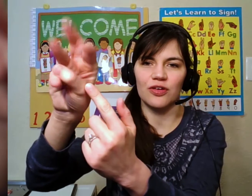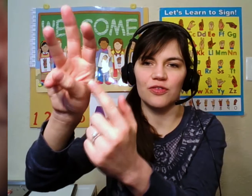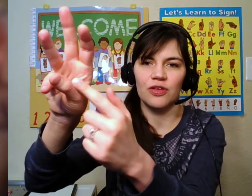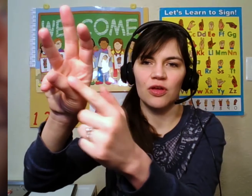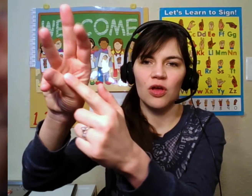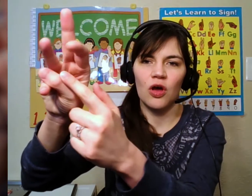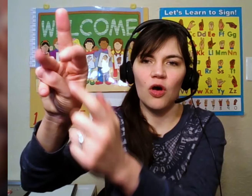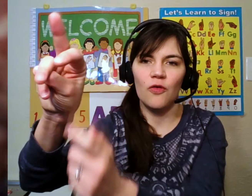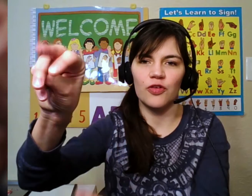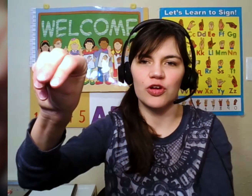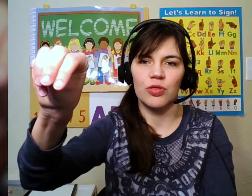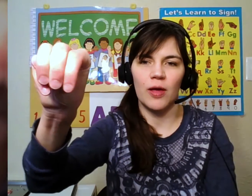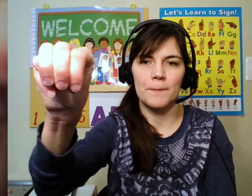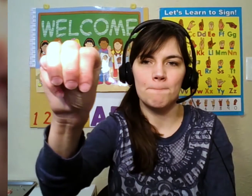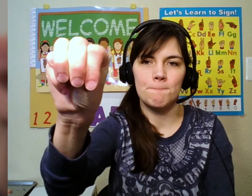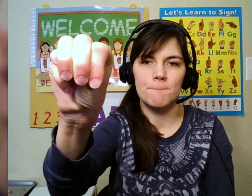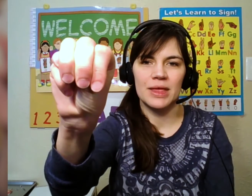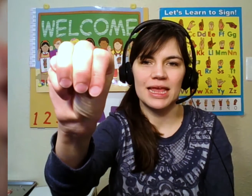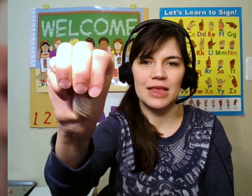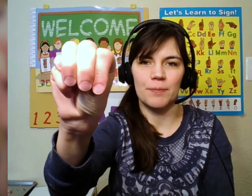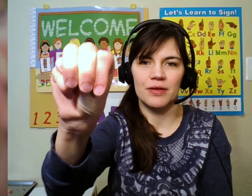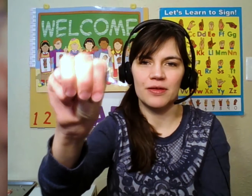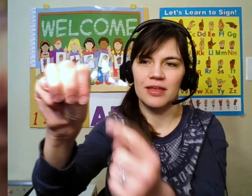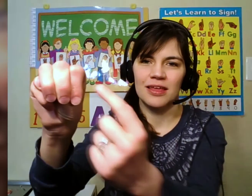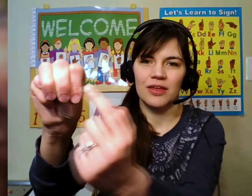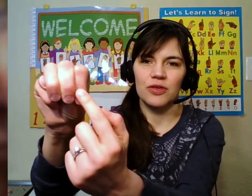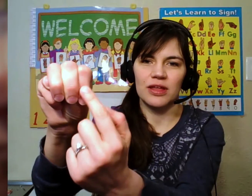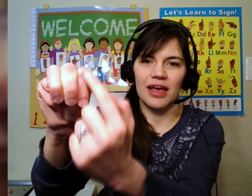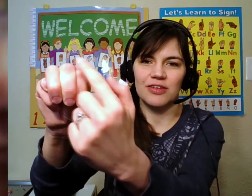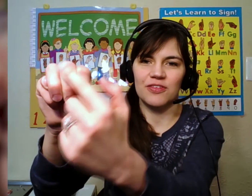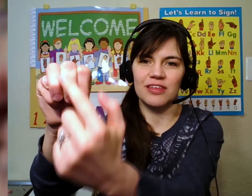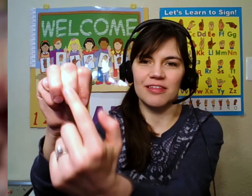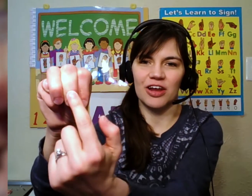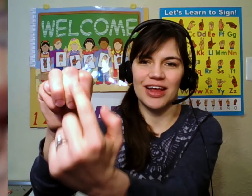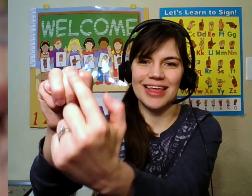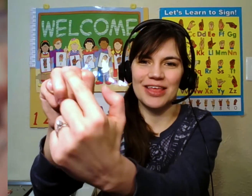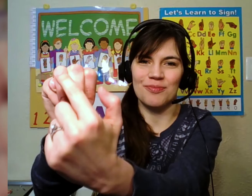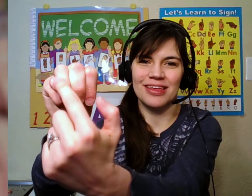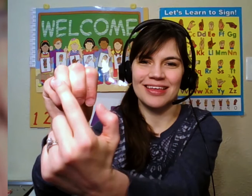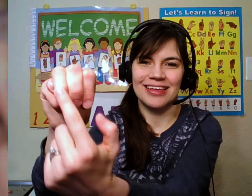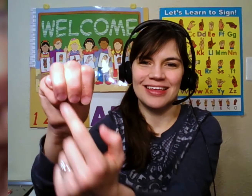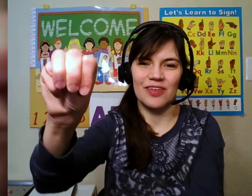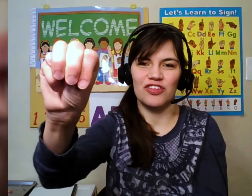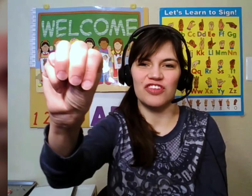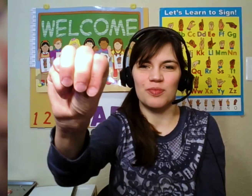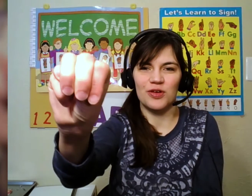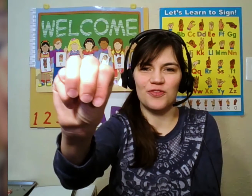fingers over your thumb. M. You can kind of see the letter M in the shape that